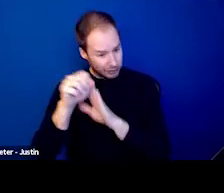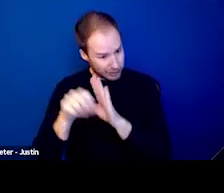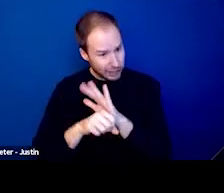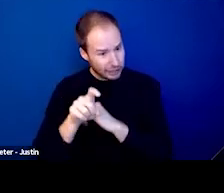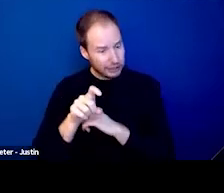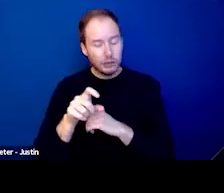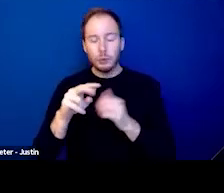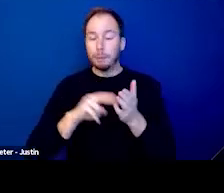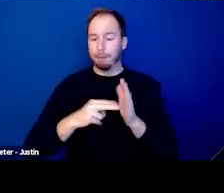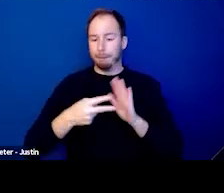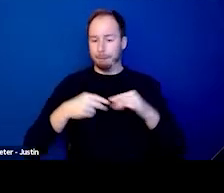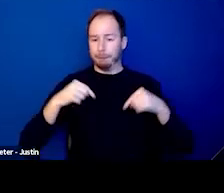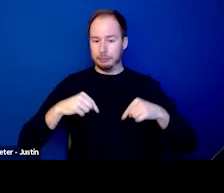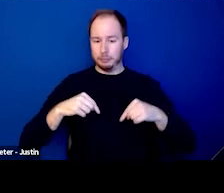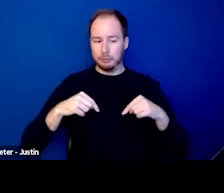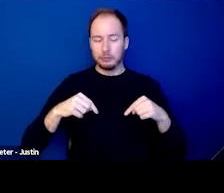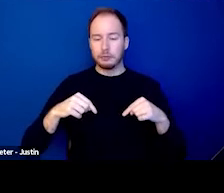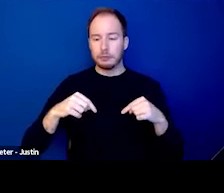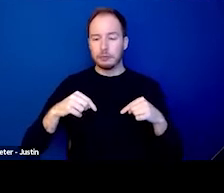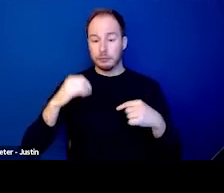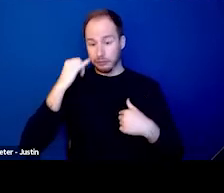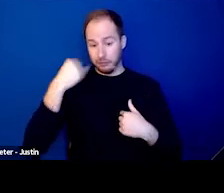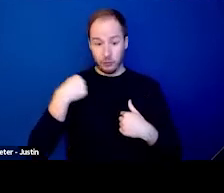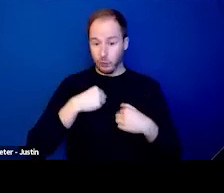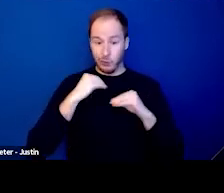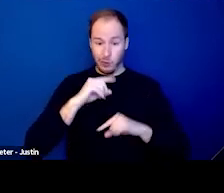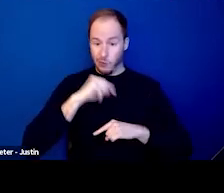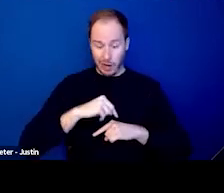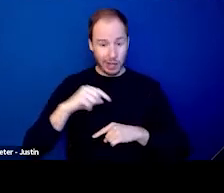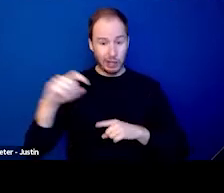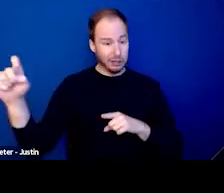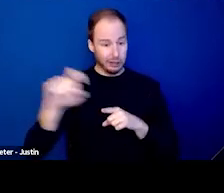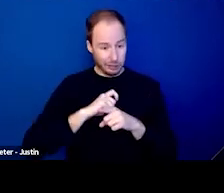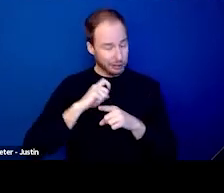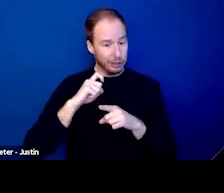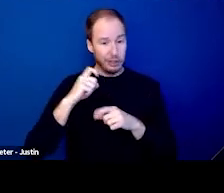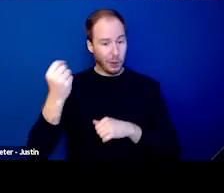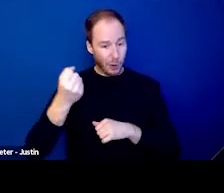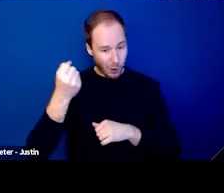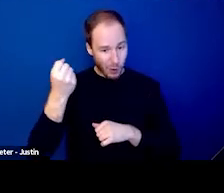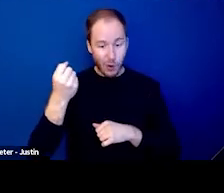So what that means is that if we don't answer a call within a certain amount of time in our call center,